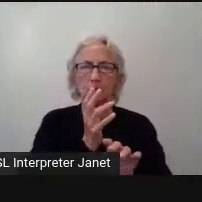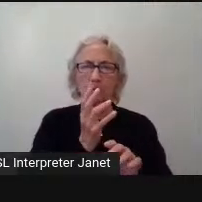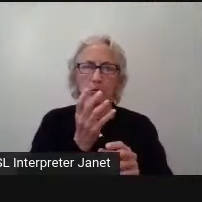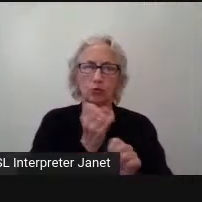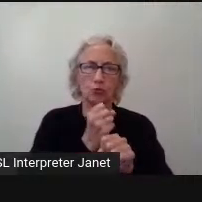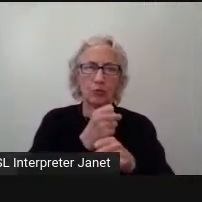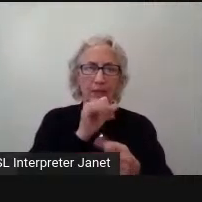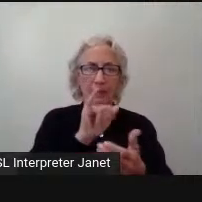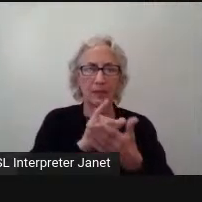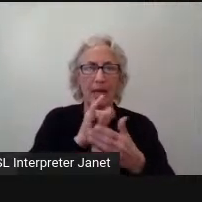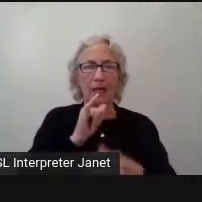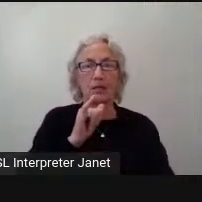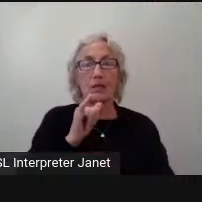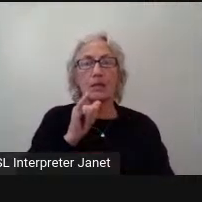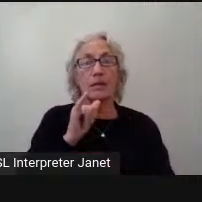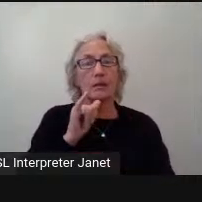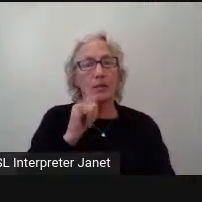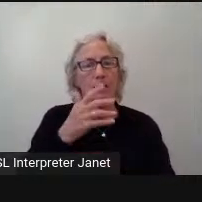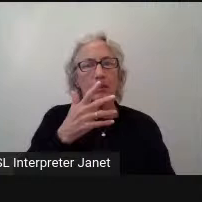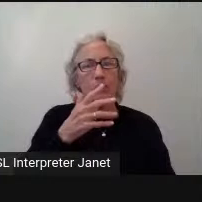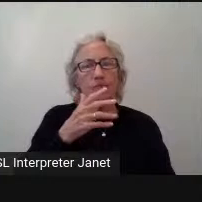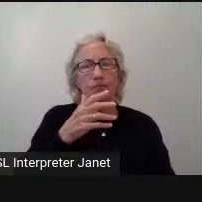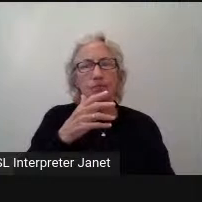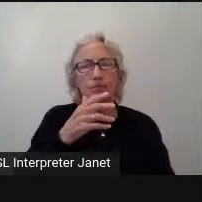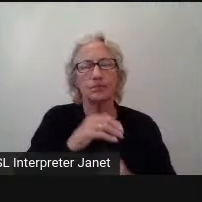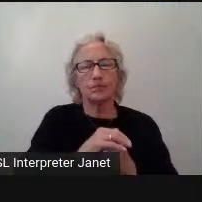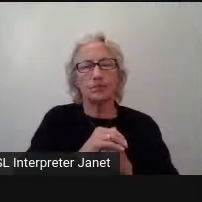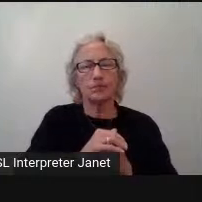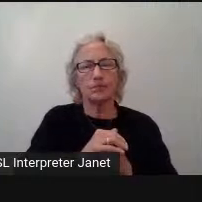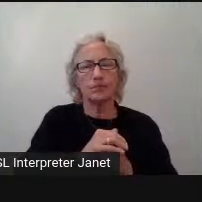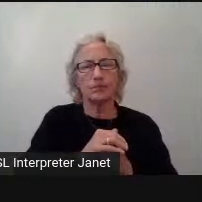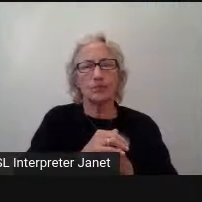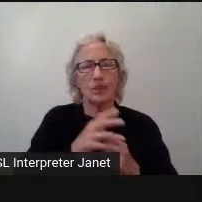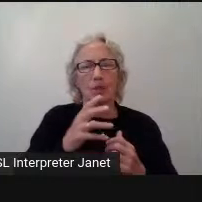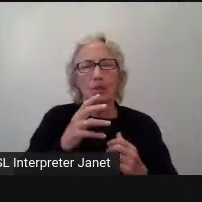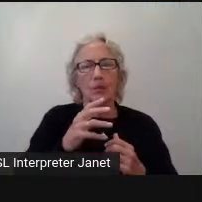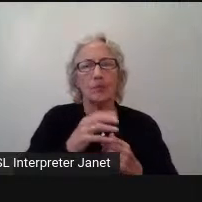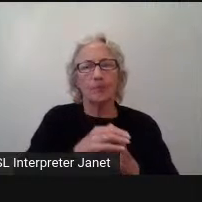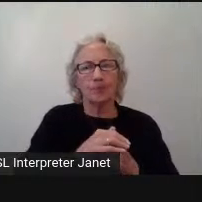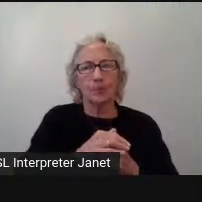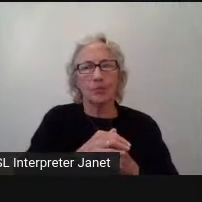because Joomla provides an easy to use way to create so they do